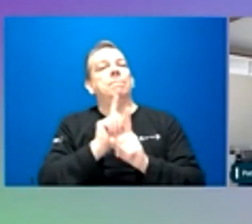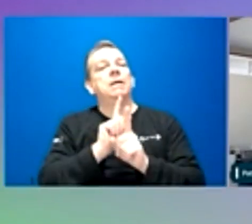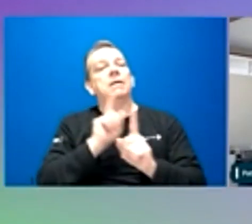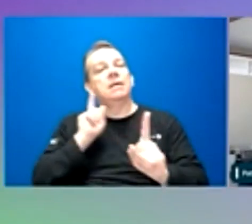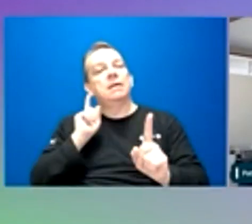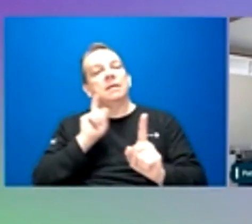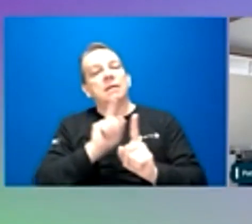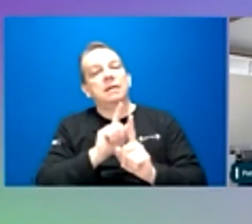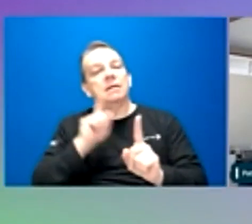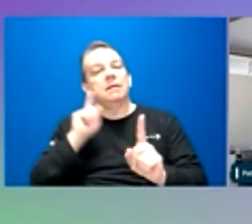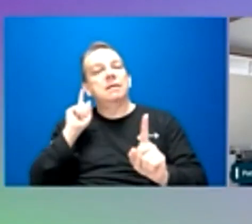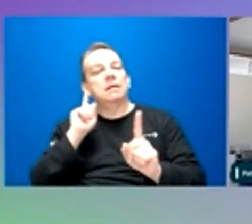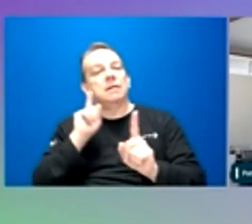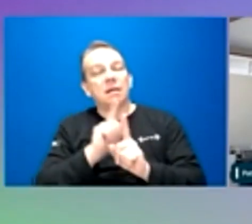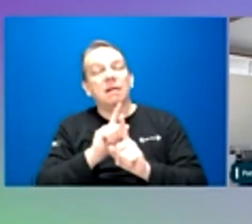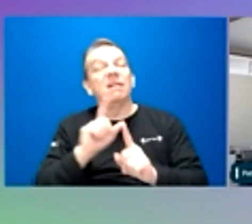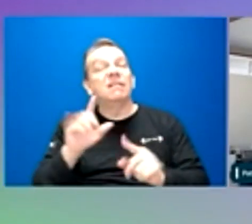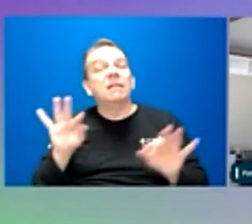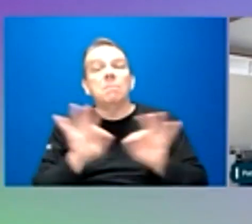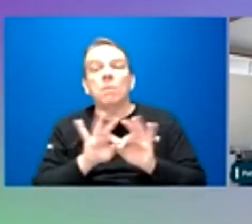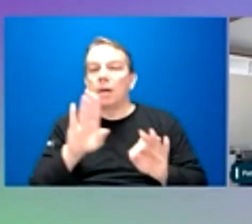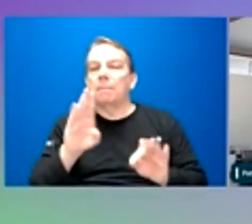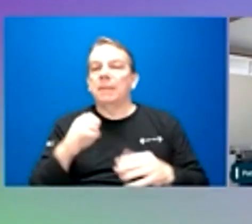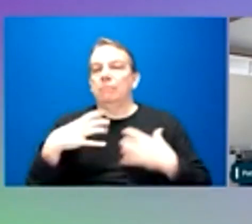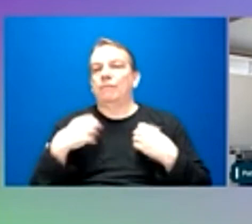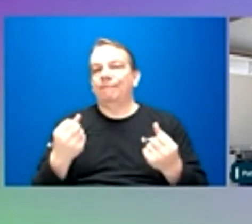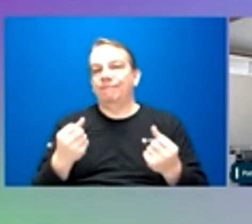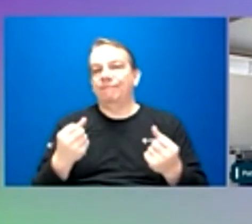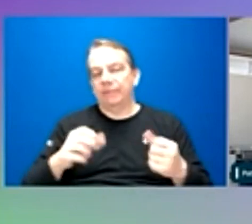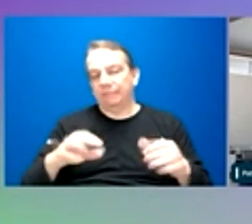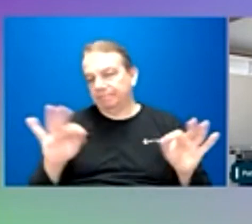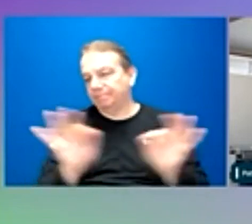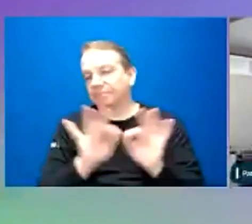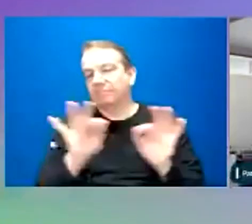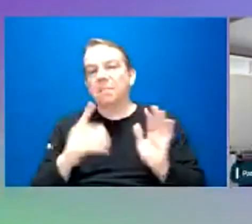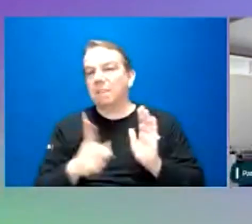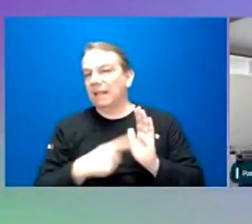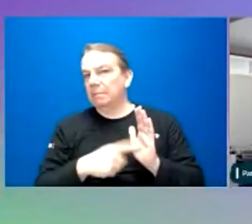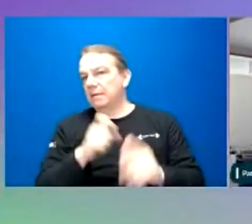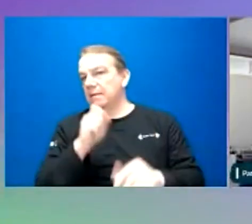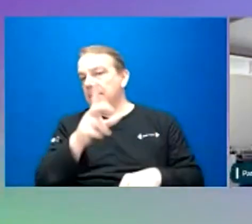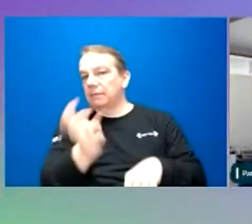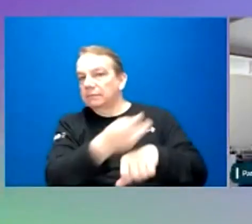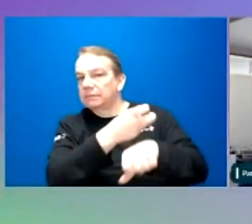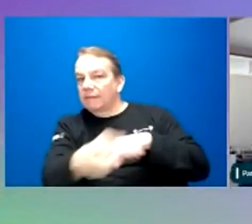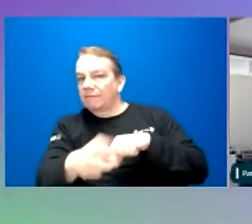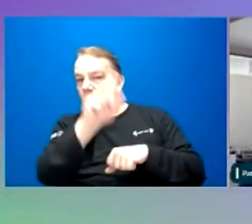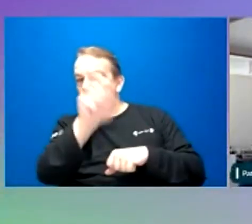But you have to be brave and you have to put yourself out there and ask those sometimes tough questions. >> I like your point about how